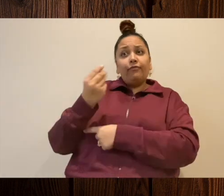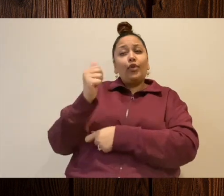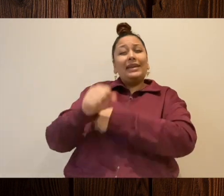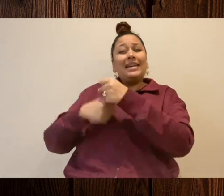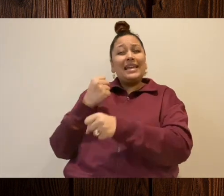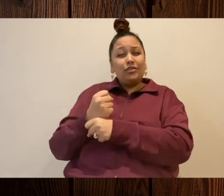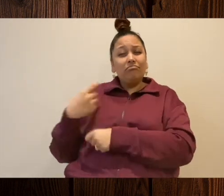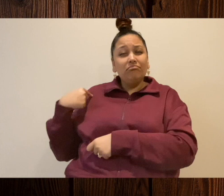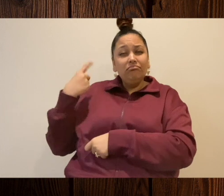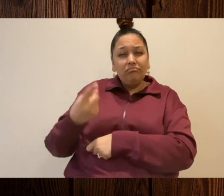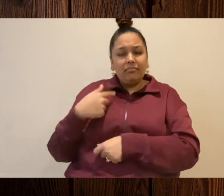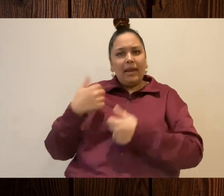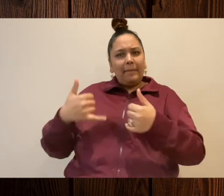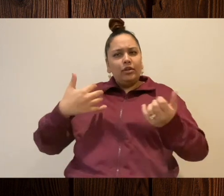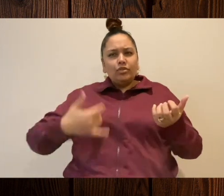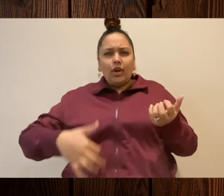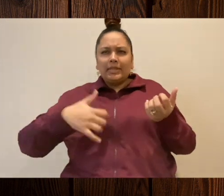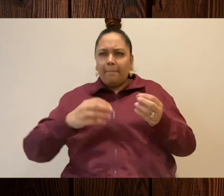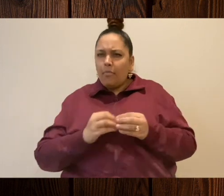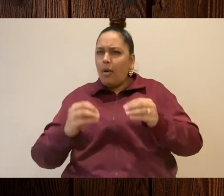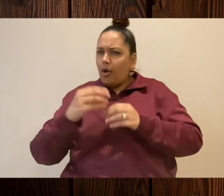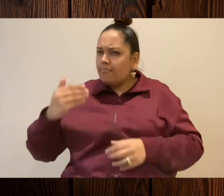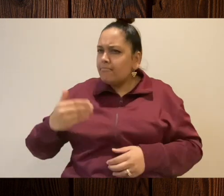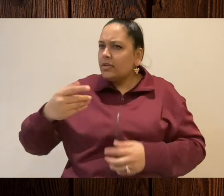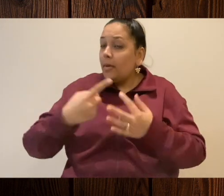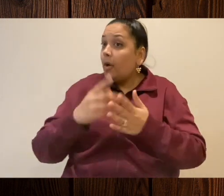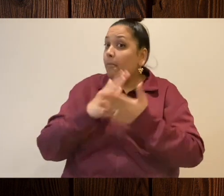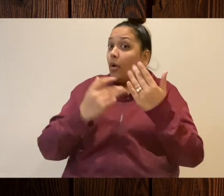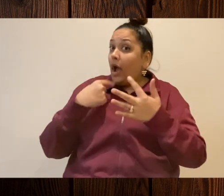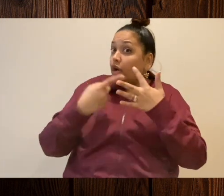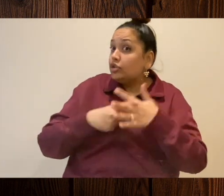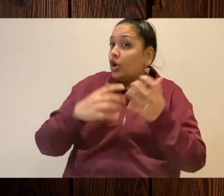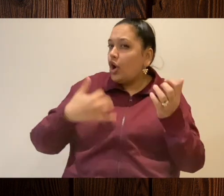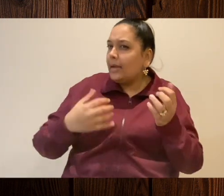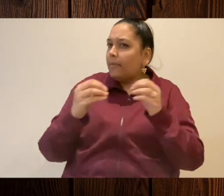showed up as an artist? You know: very much folk in my